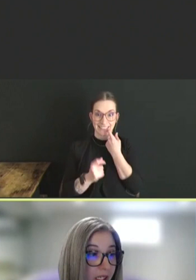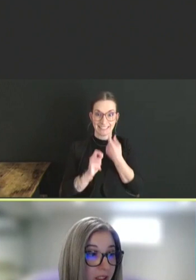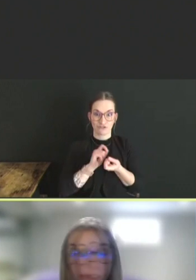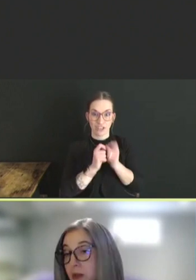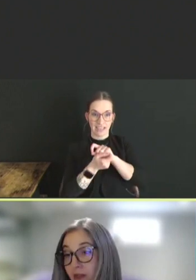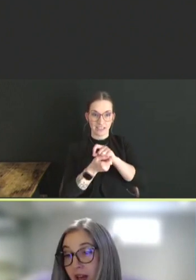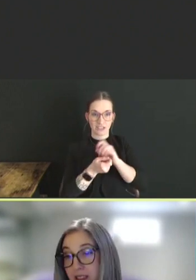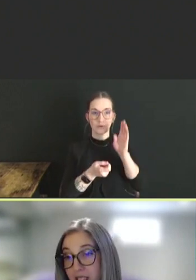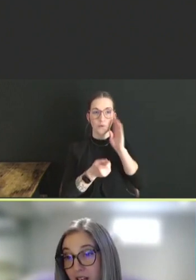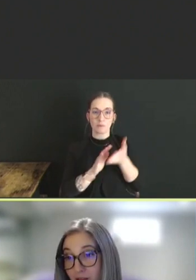in terms of vaccine coverage.